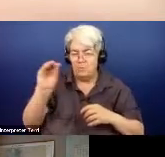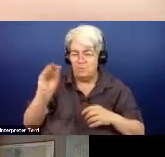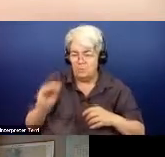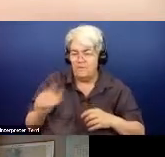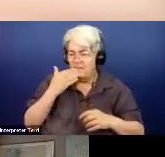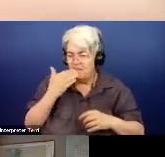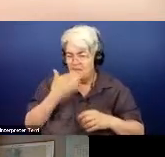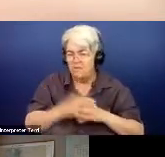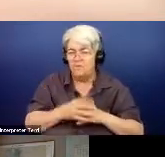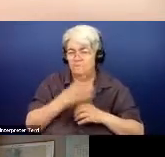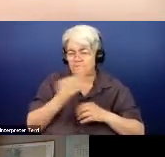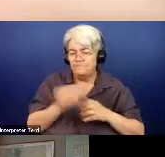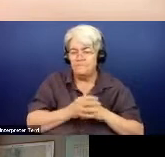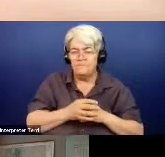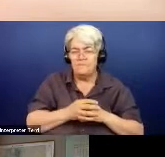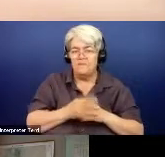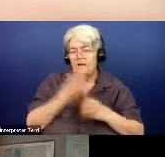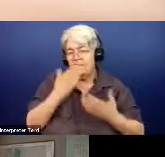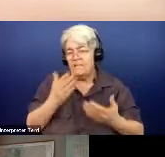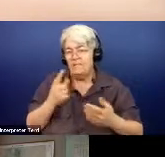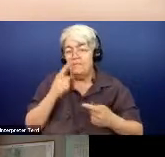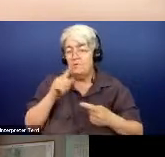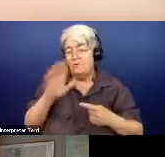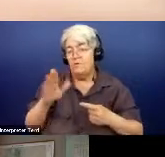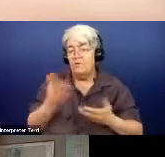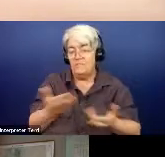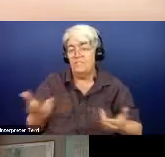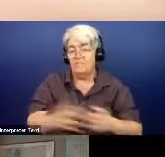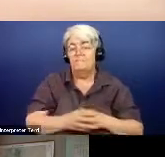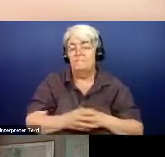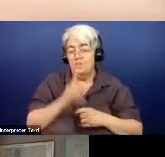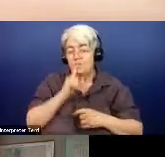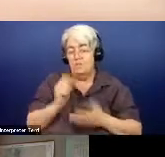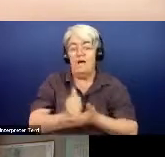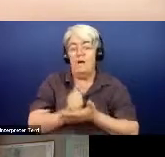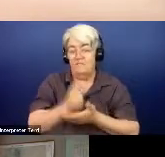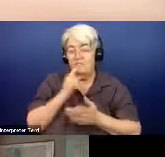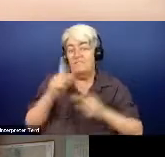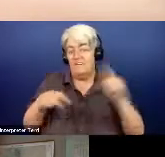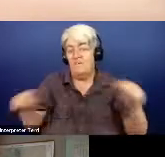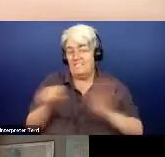dropped -- links which have been dropped in. Thank you for that. Those are great resources.